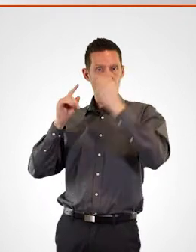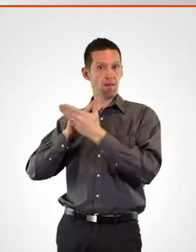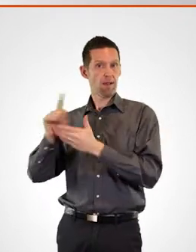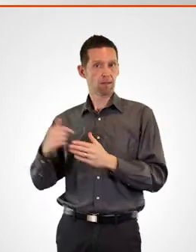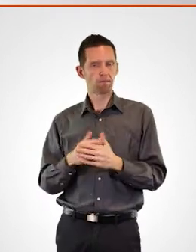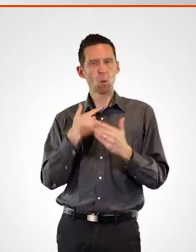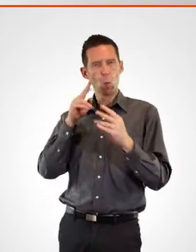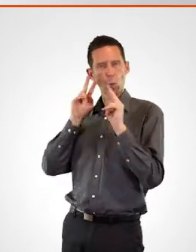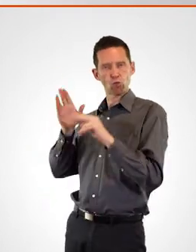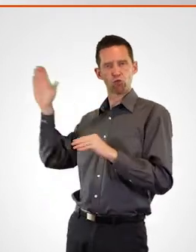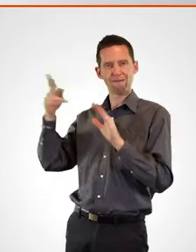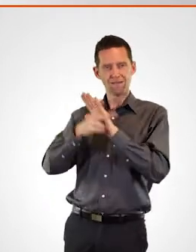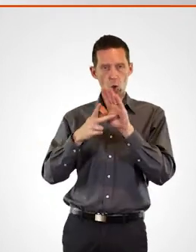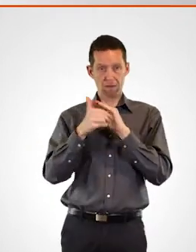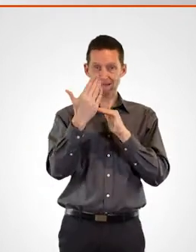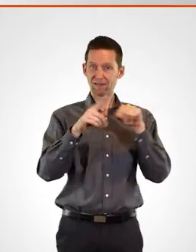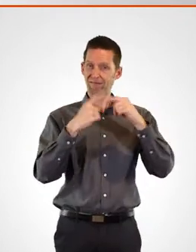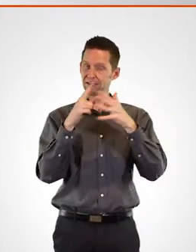So let's watch a video that gives you some examples